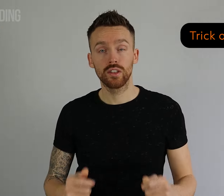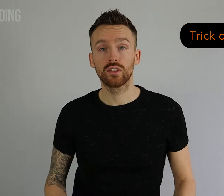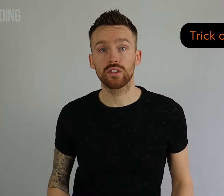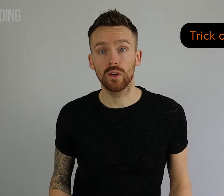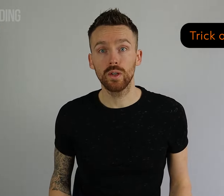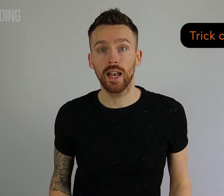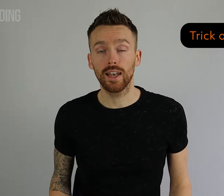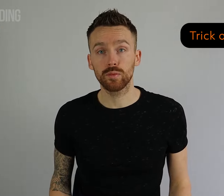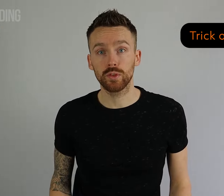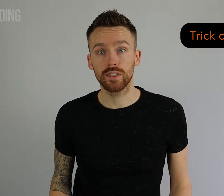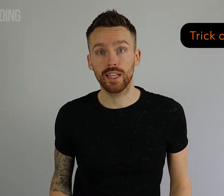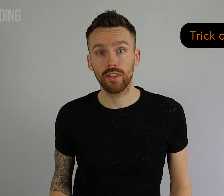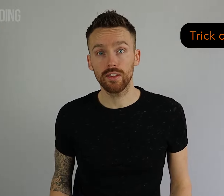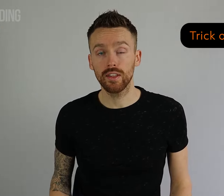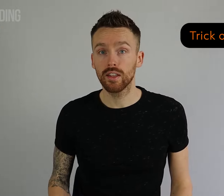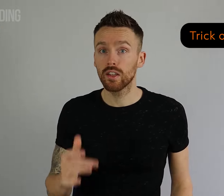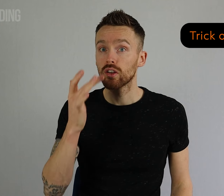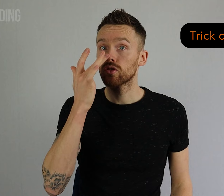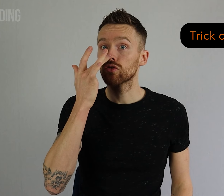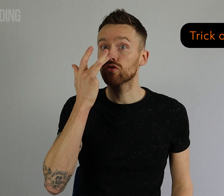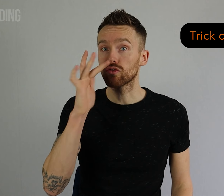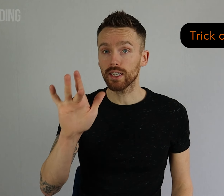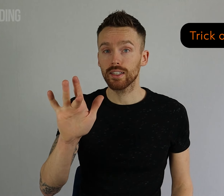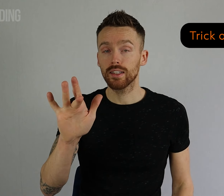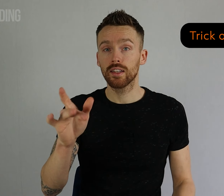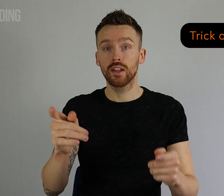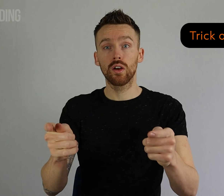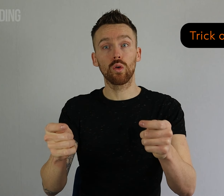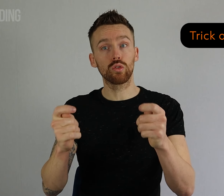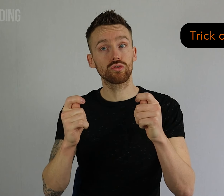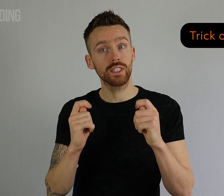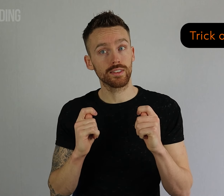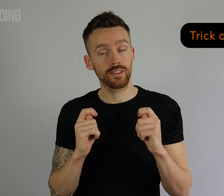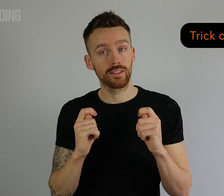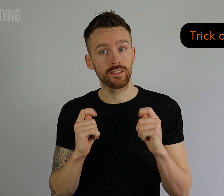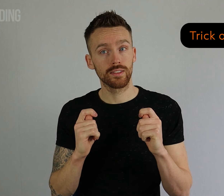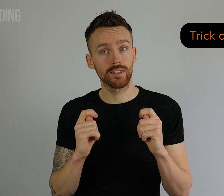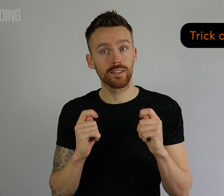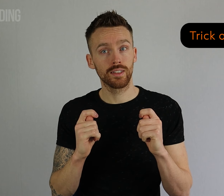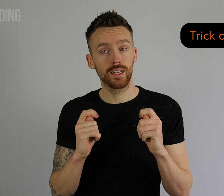So let's put it together. Trick or treat.